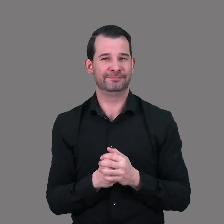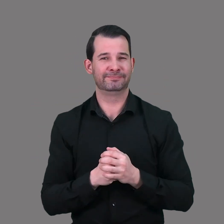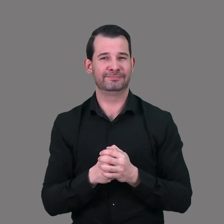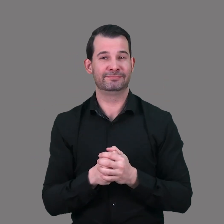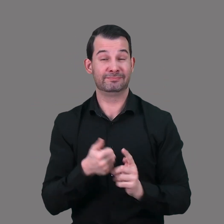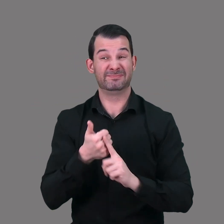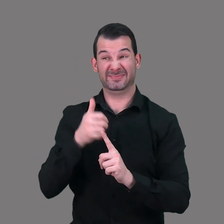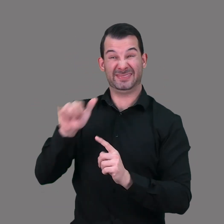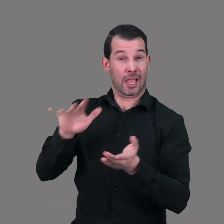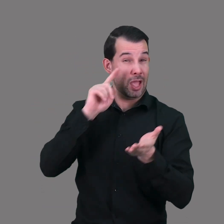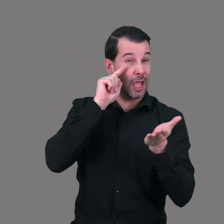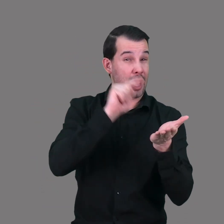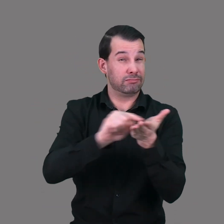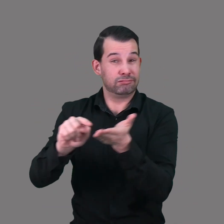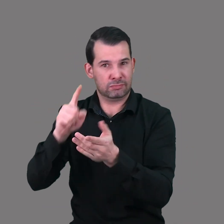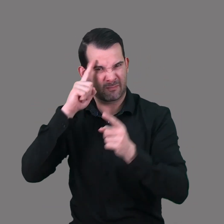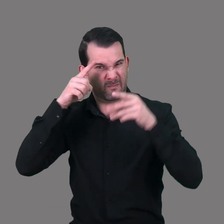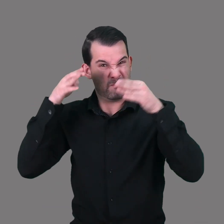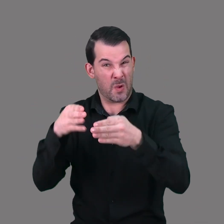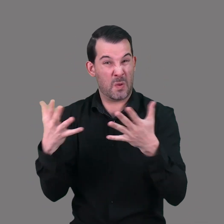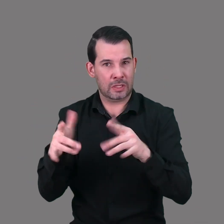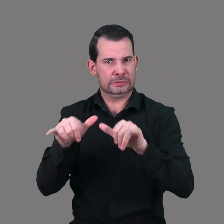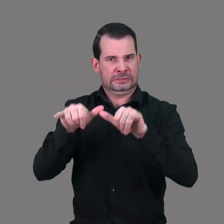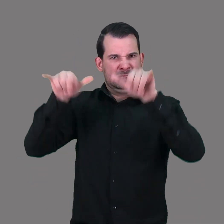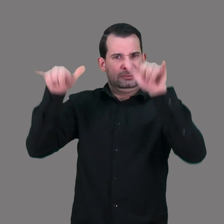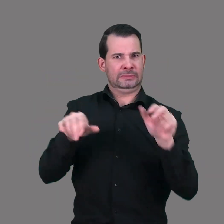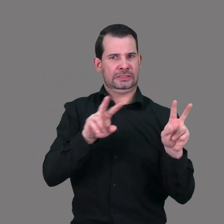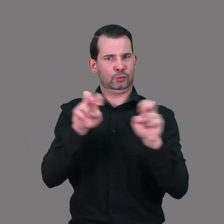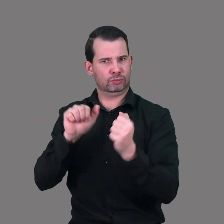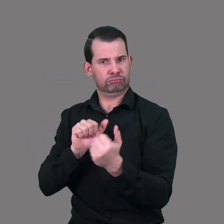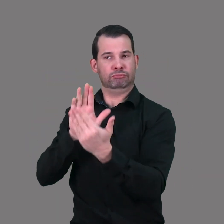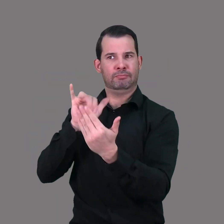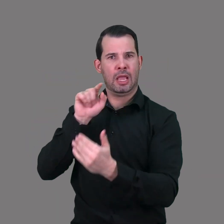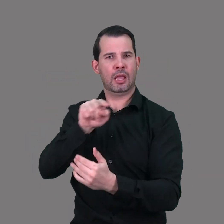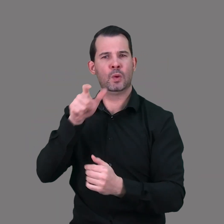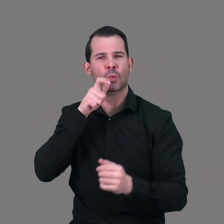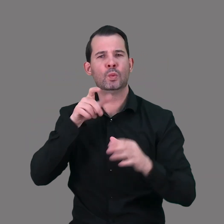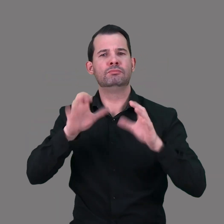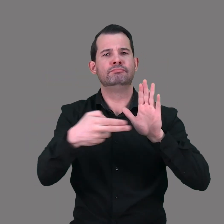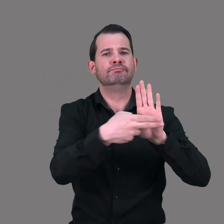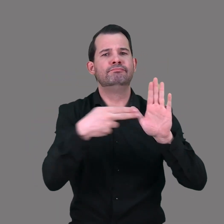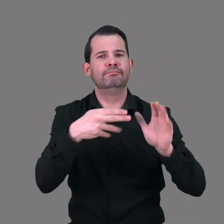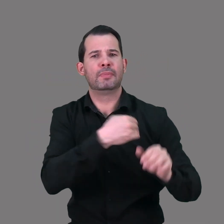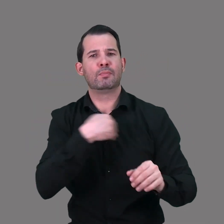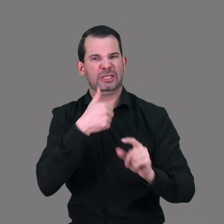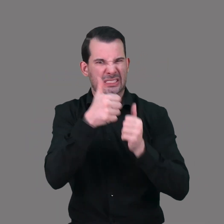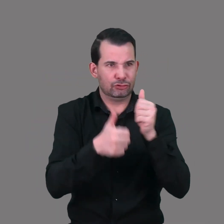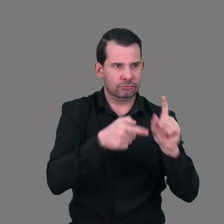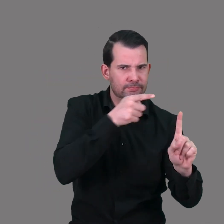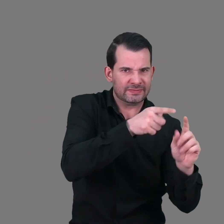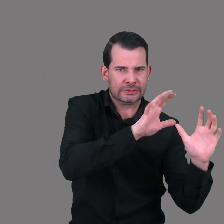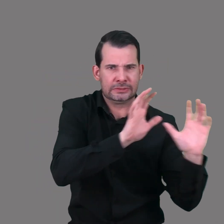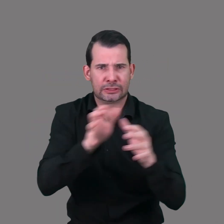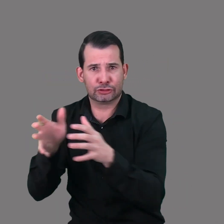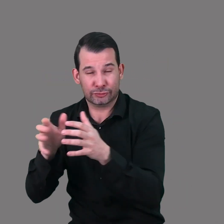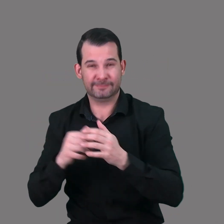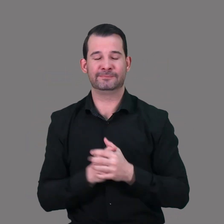These audits focused on systemic issues faced by designated group members in each specific sector.